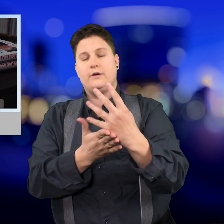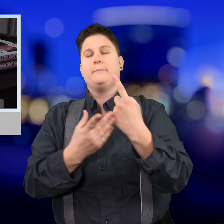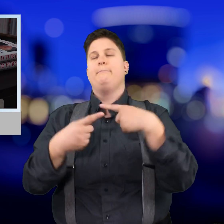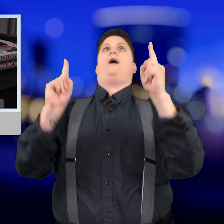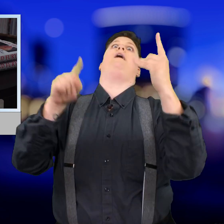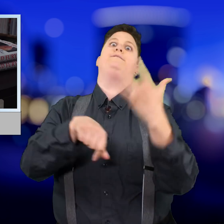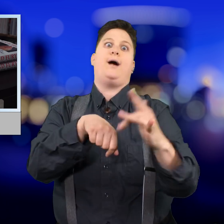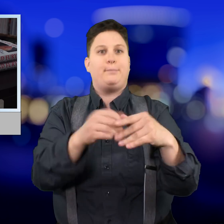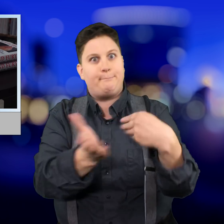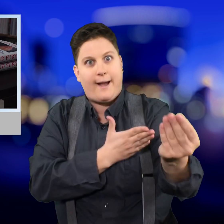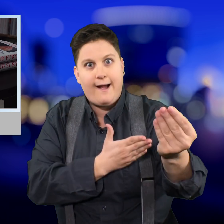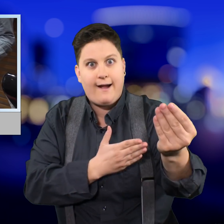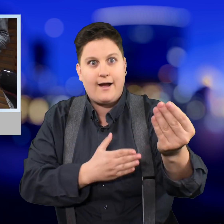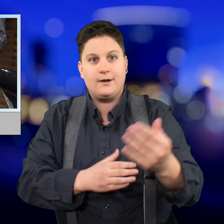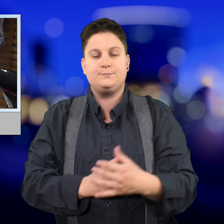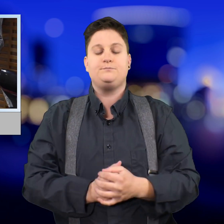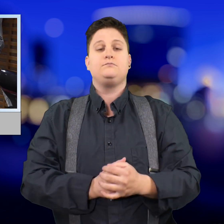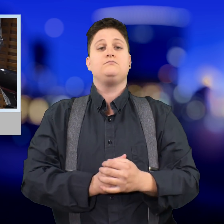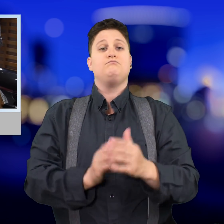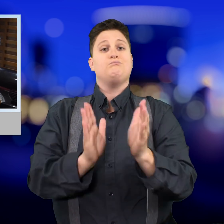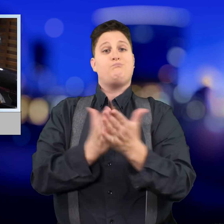weeks to restock.